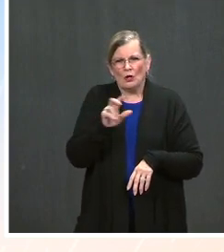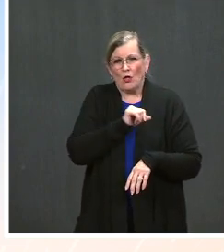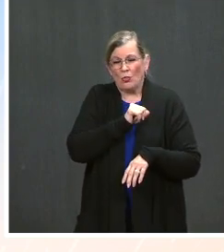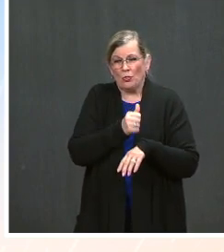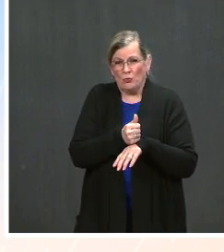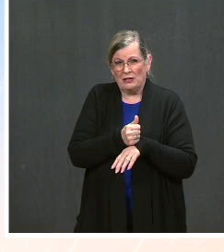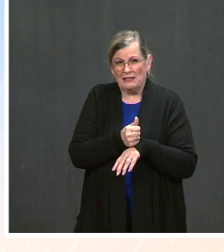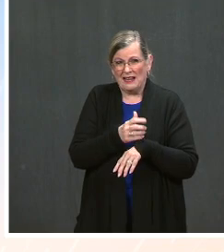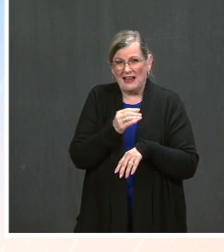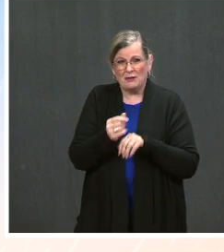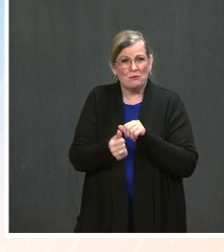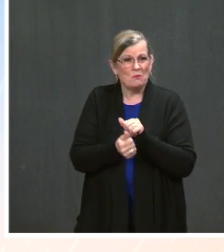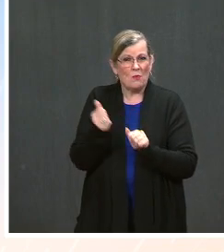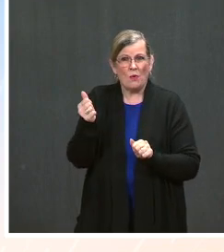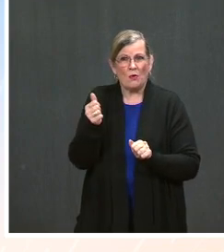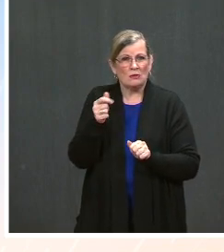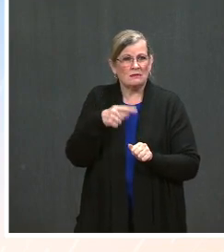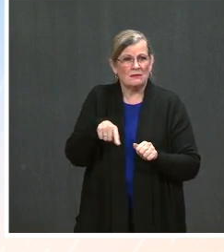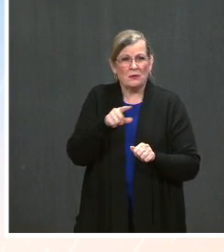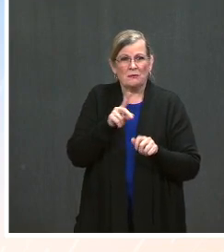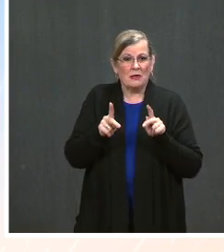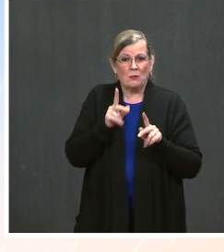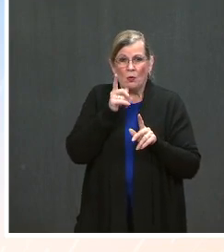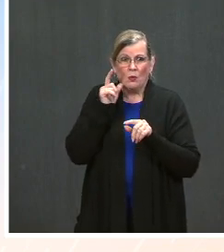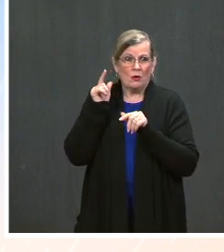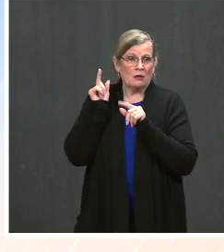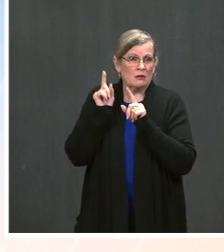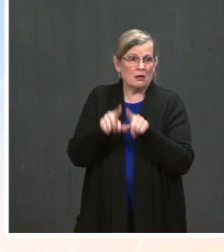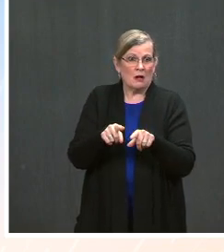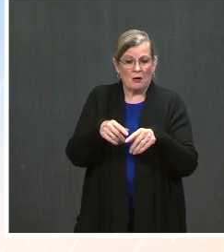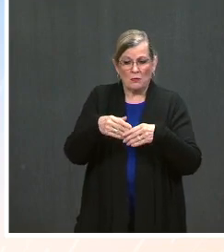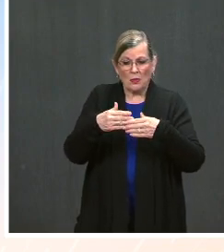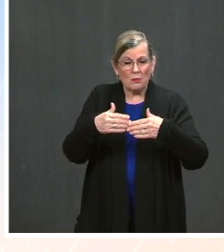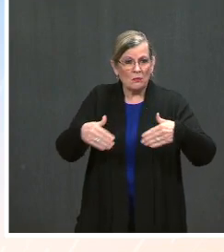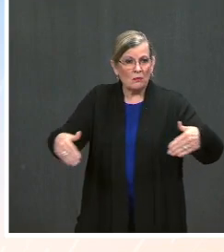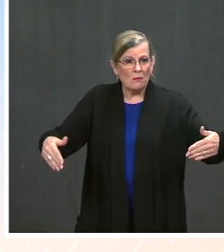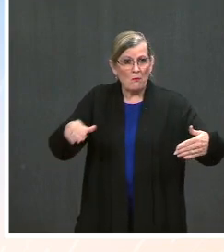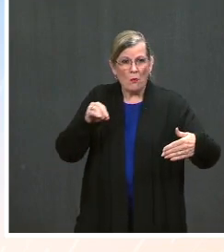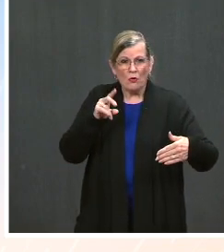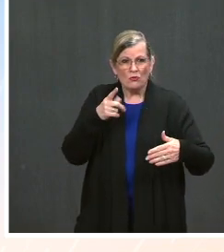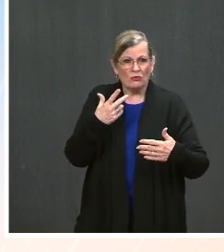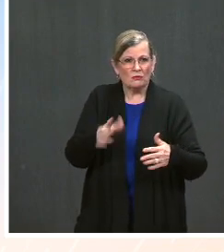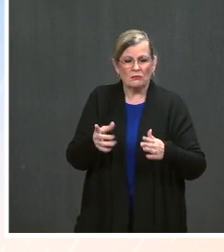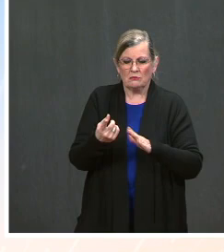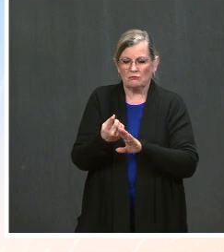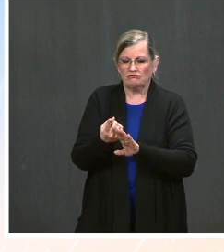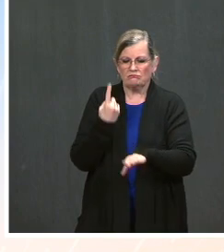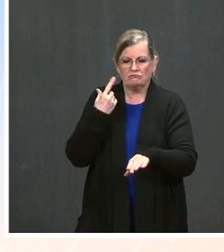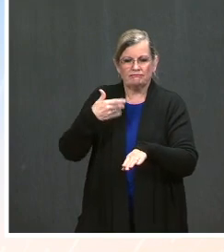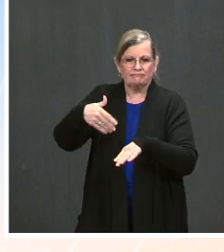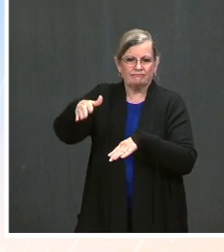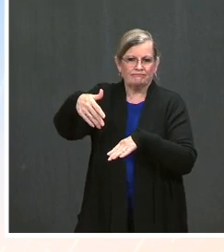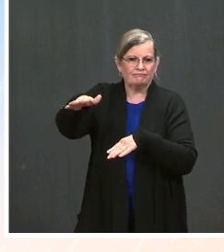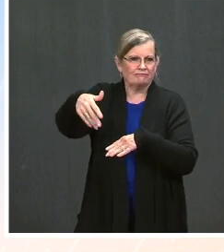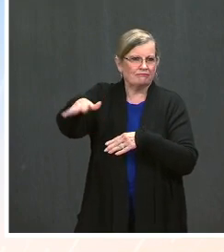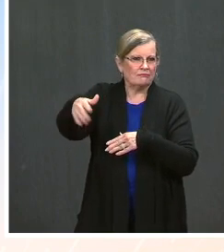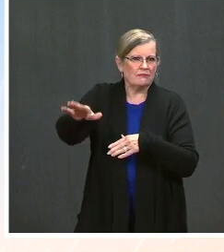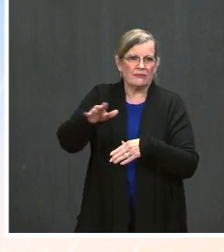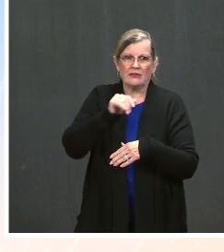These numbers are certainly, you know -- we are not naive about the challenge, but what our focus is on is solutions and actions